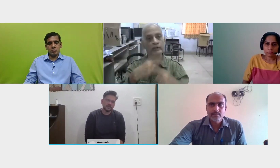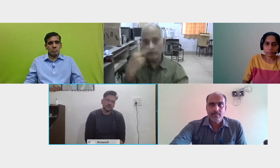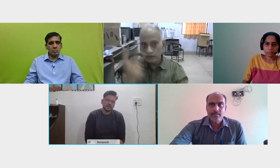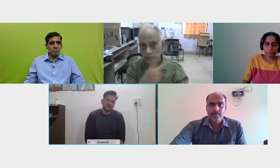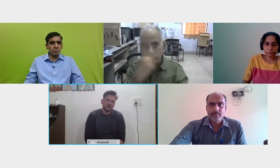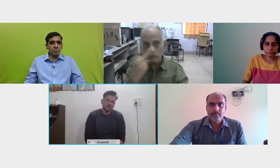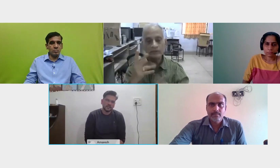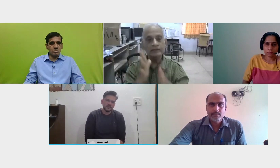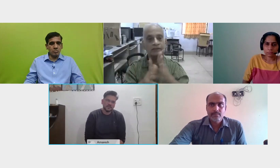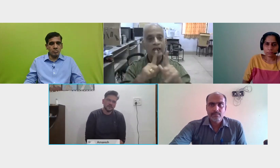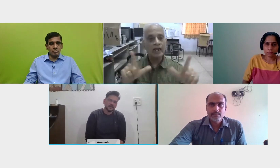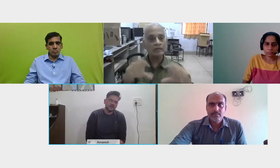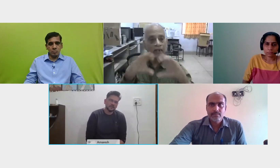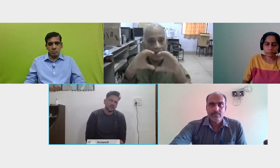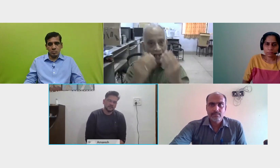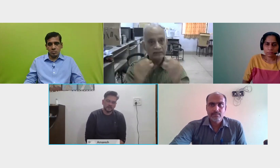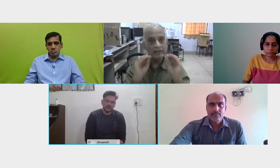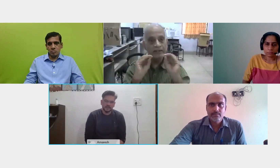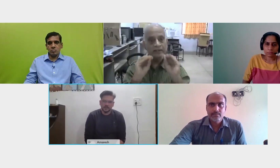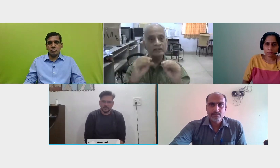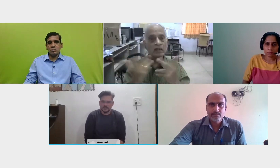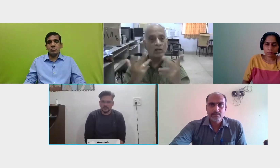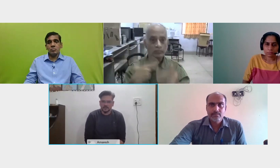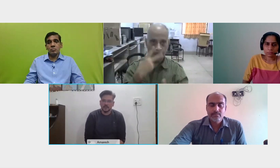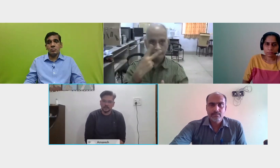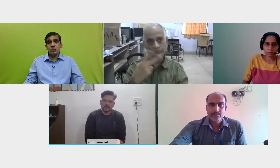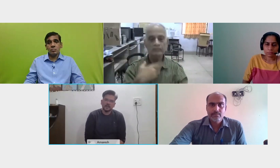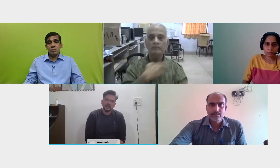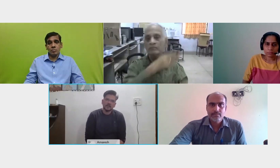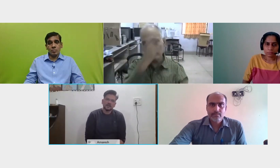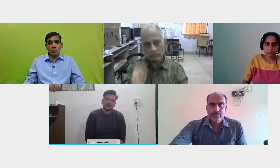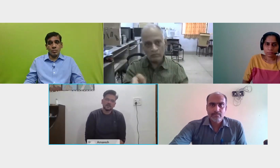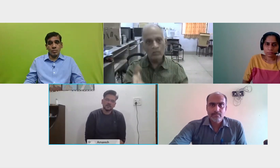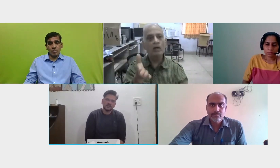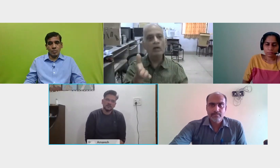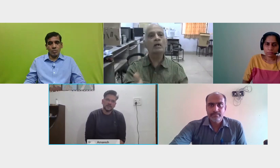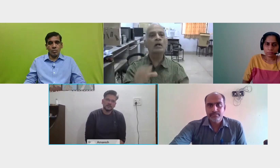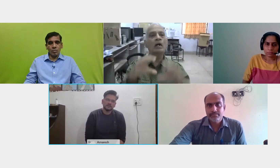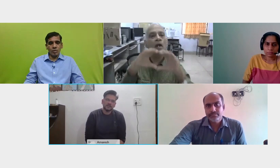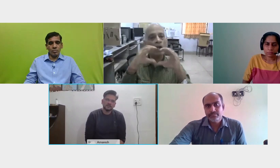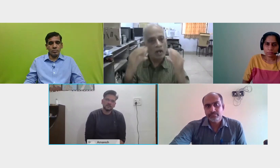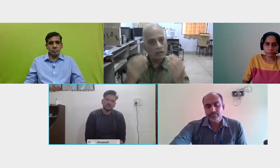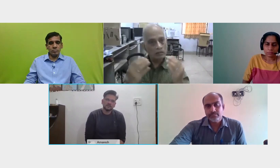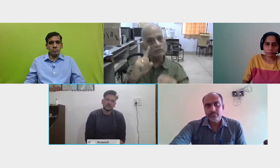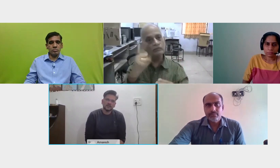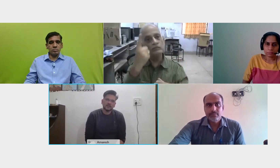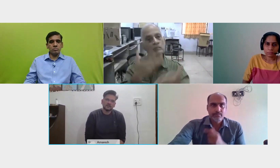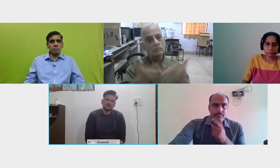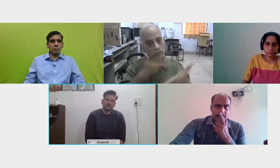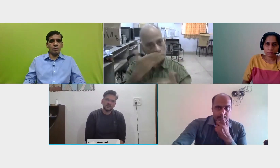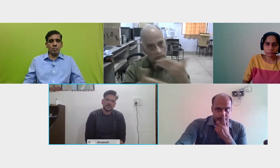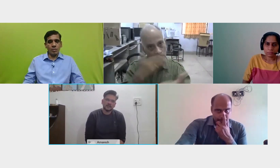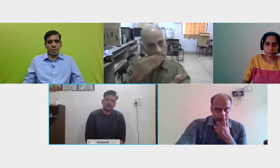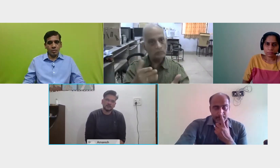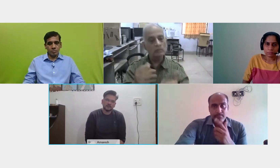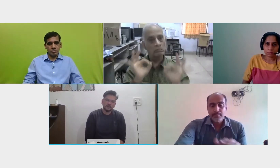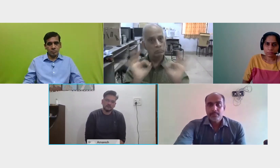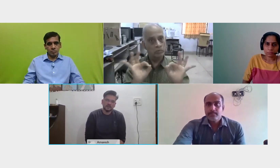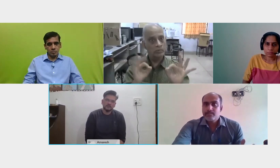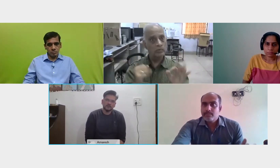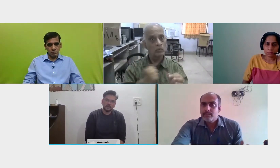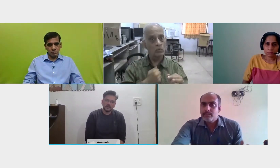interpreters or something like that so they invited me to you know like invited me over